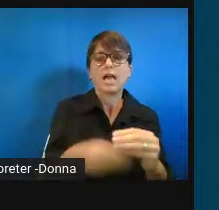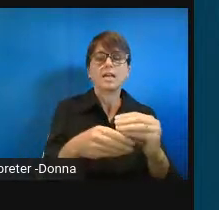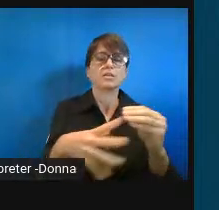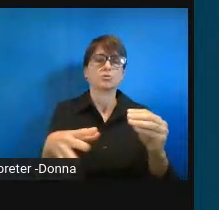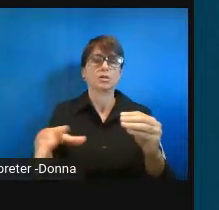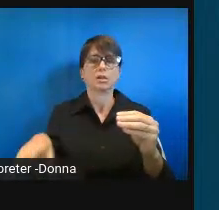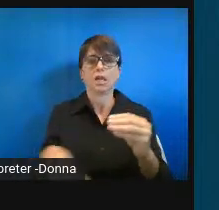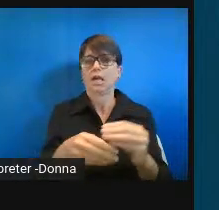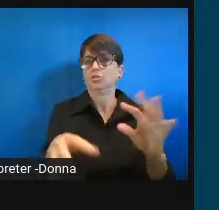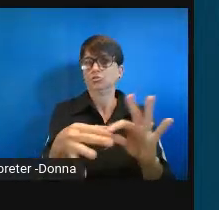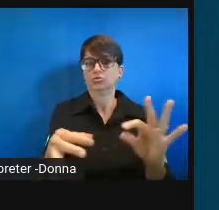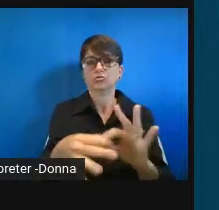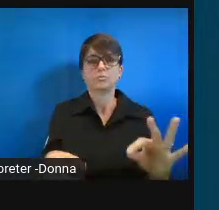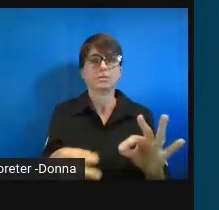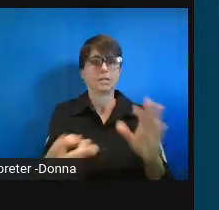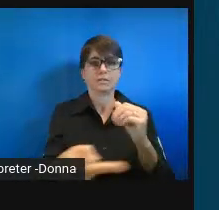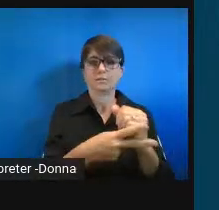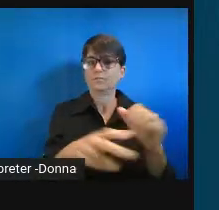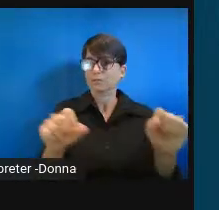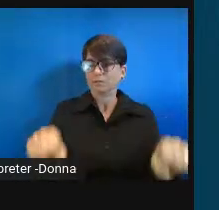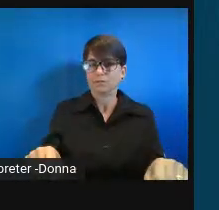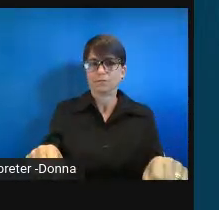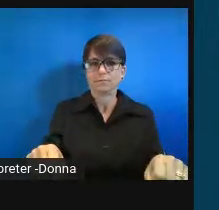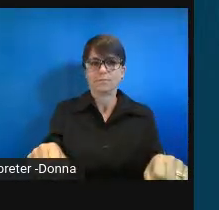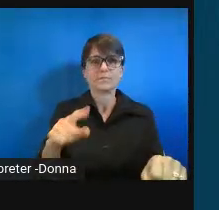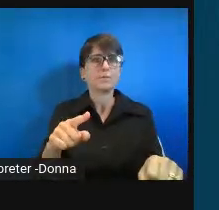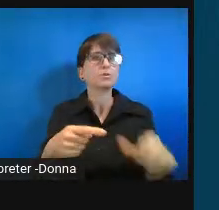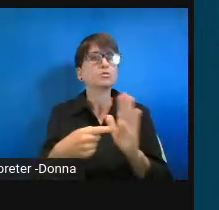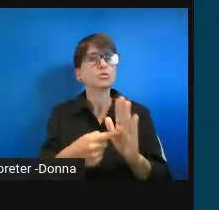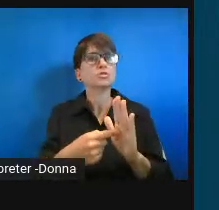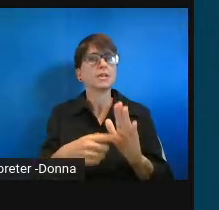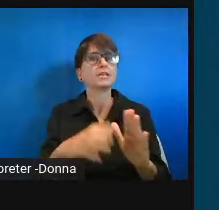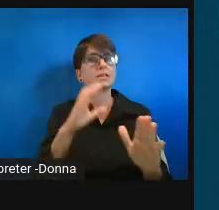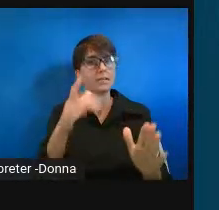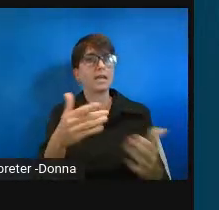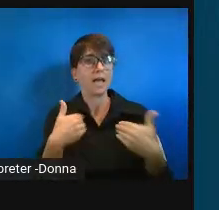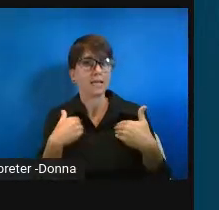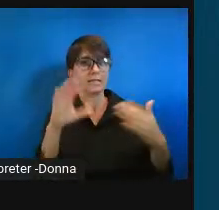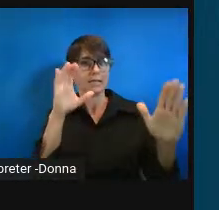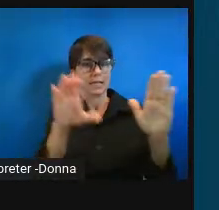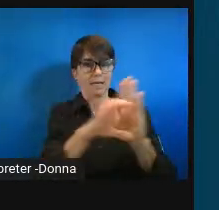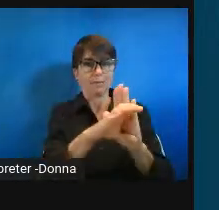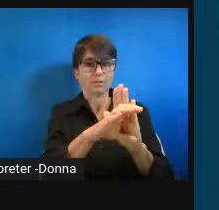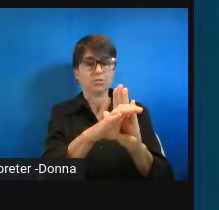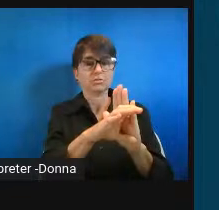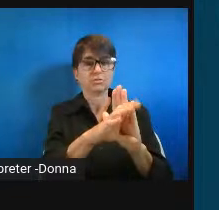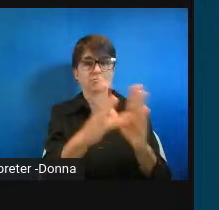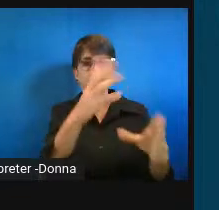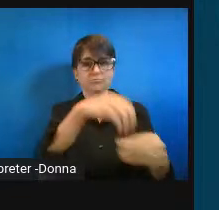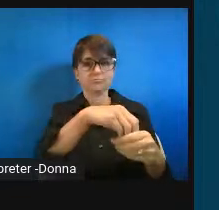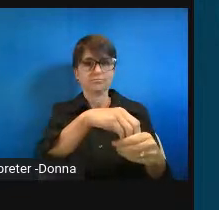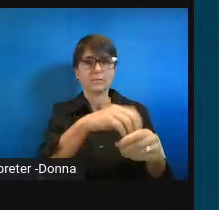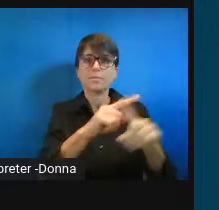On Twitter you composer to beat compose your debate as normal and on the bottom right-hand corner if you have the Alt Text